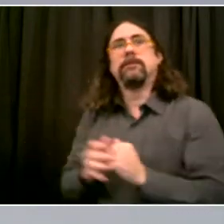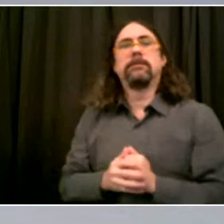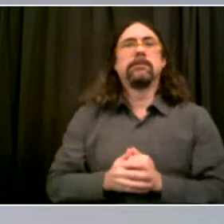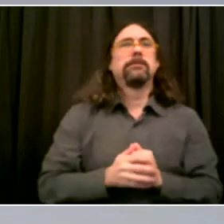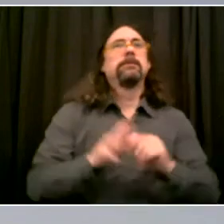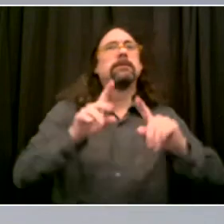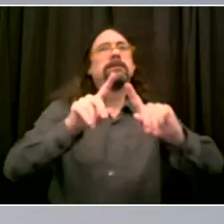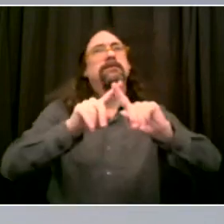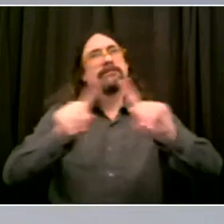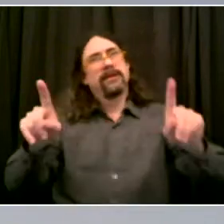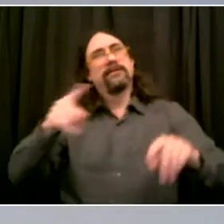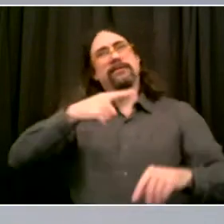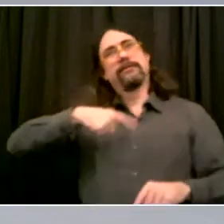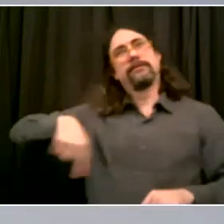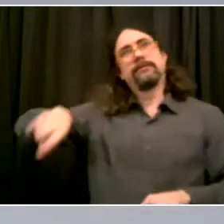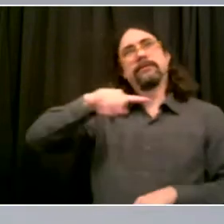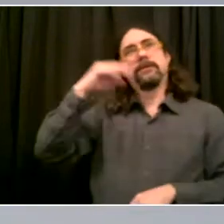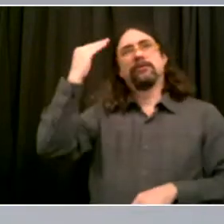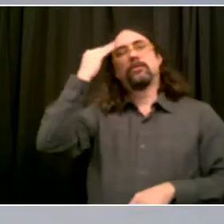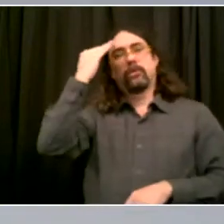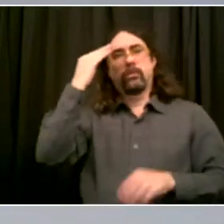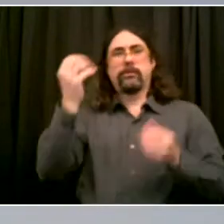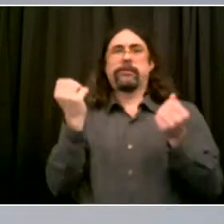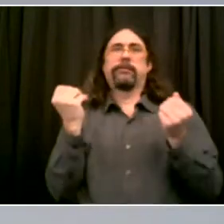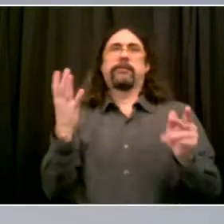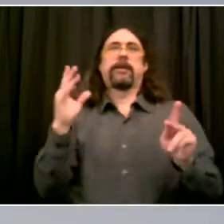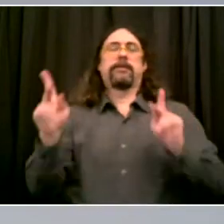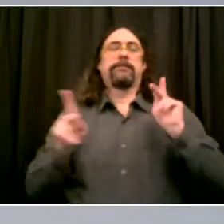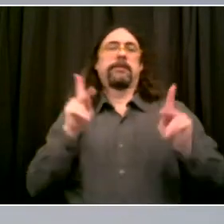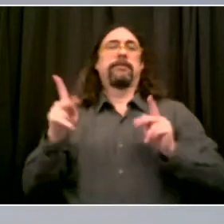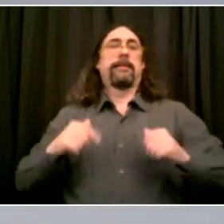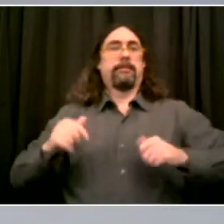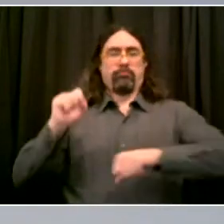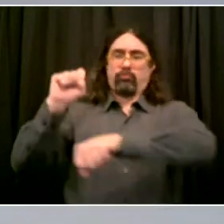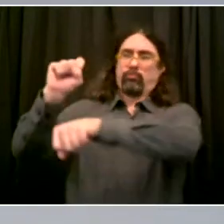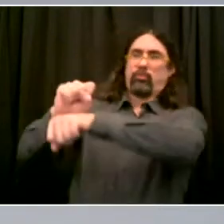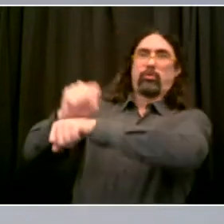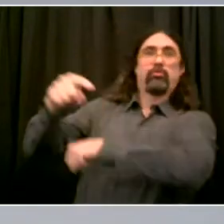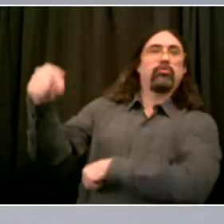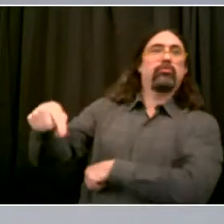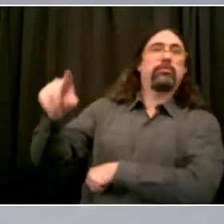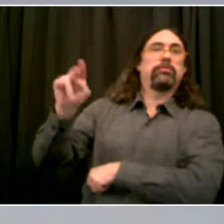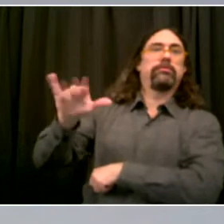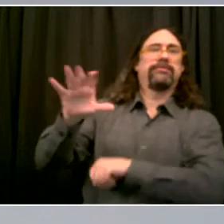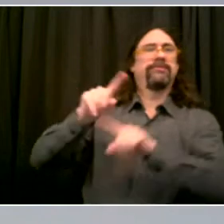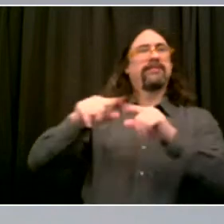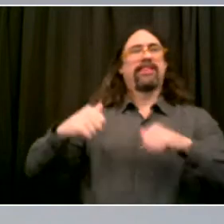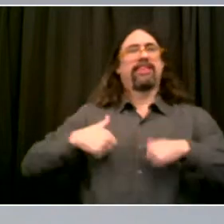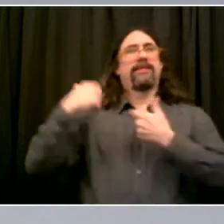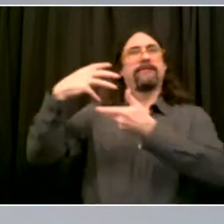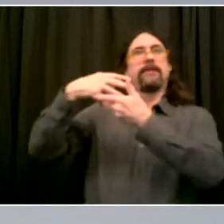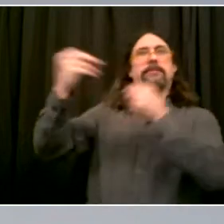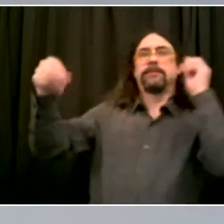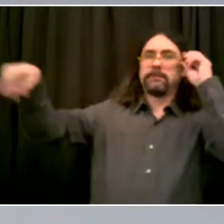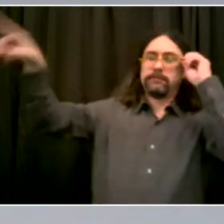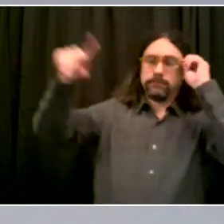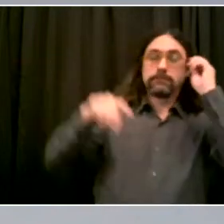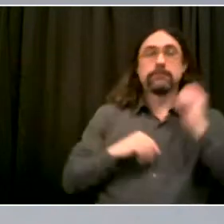VACCINATIONS IN THE CITY. WHETHER OR NNT O THAT IS ACCEPTABLE.